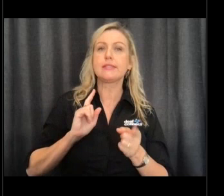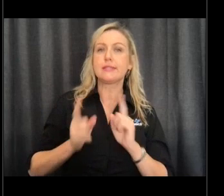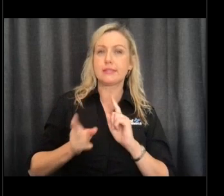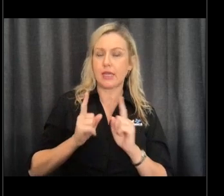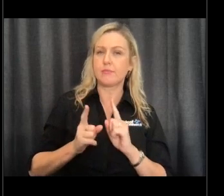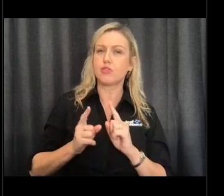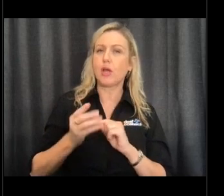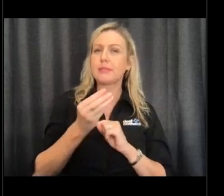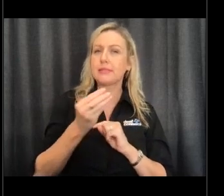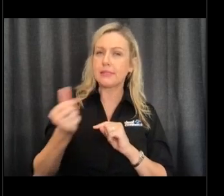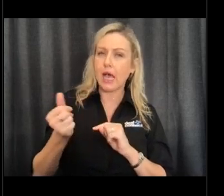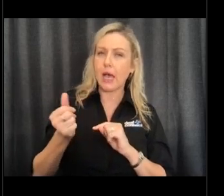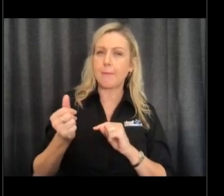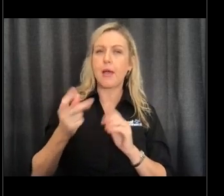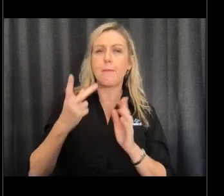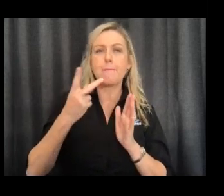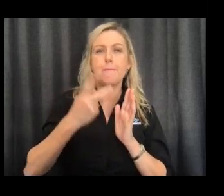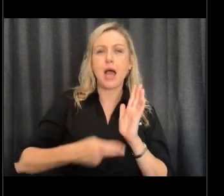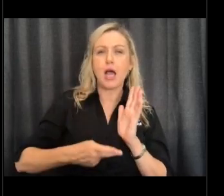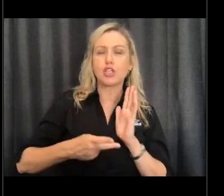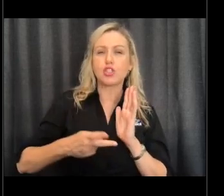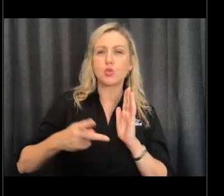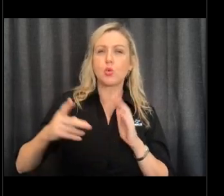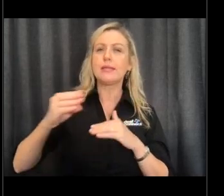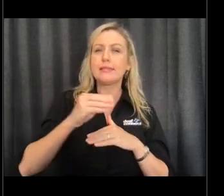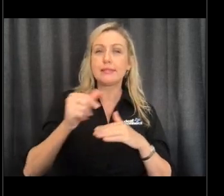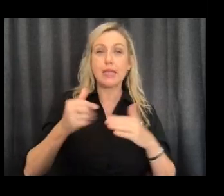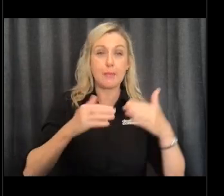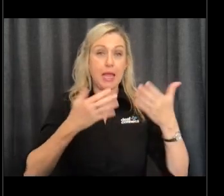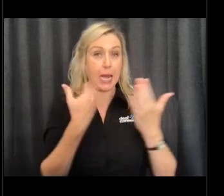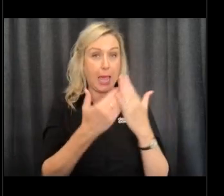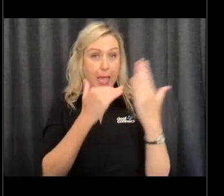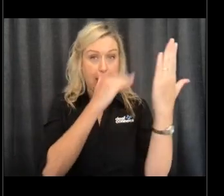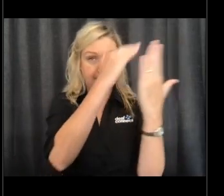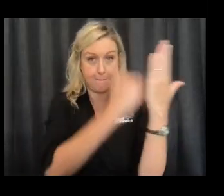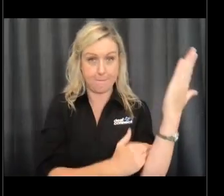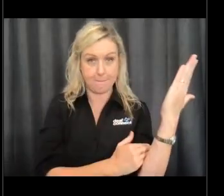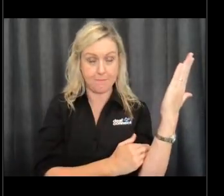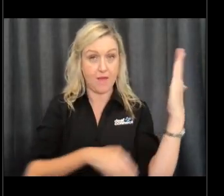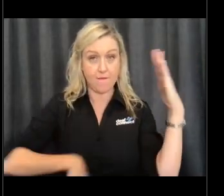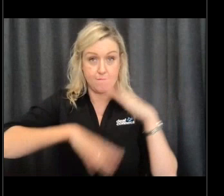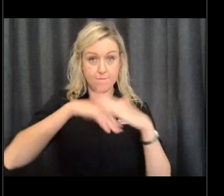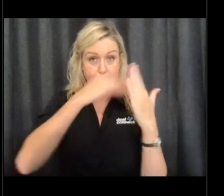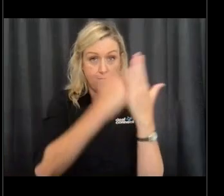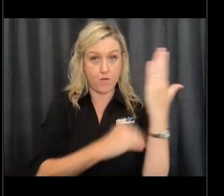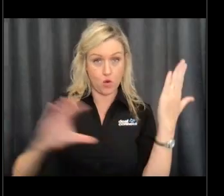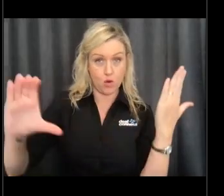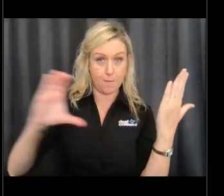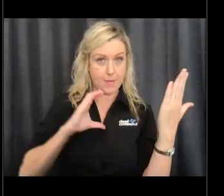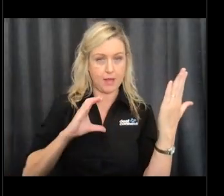where some is covered and some is not and often the reason an insurer will identify